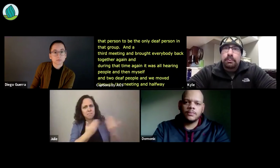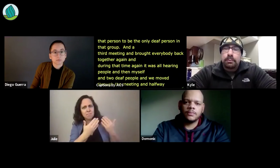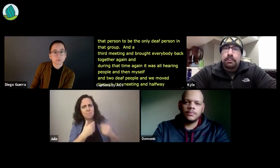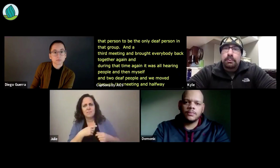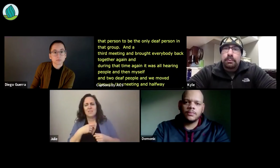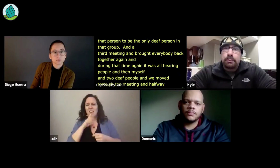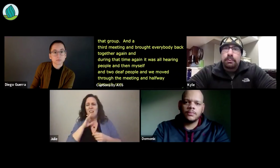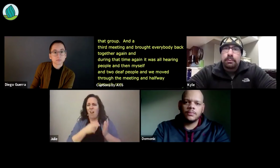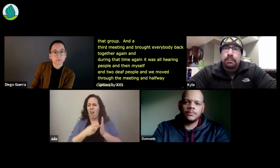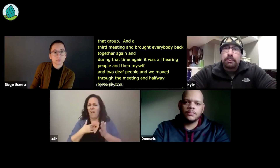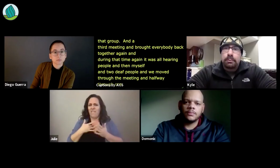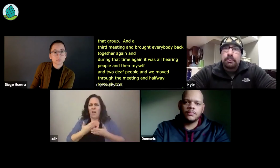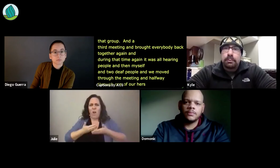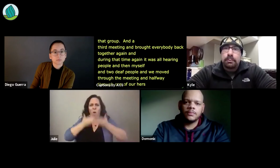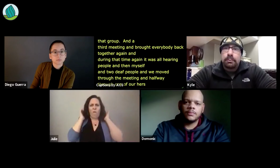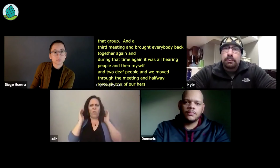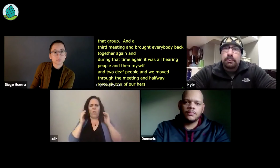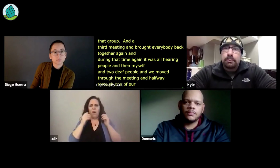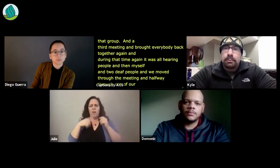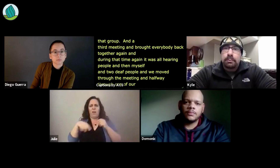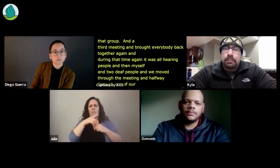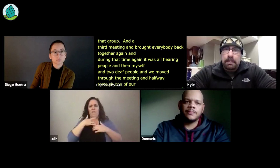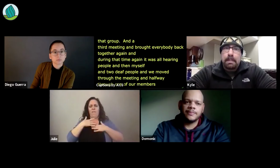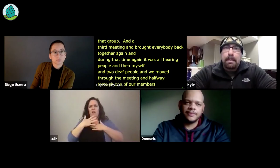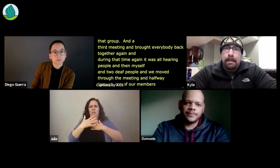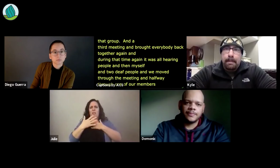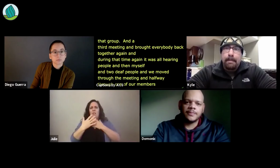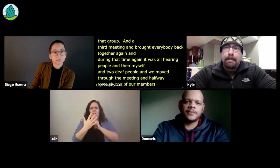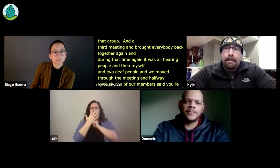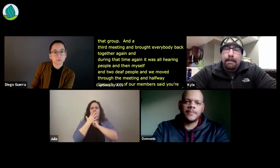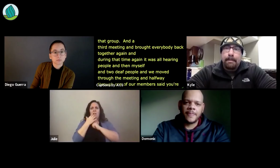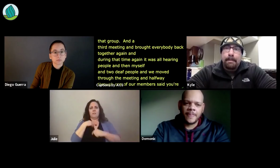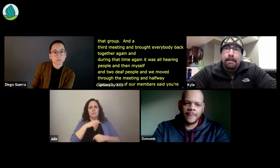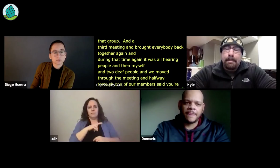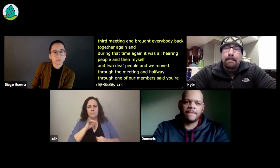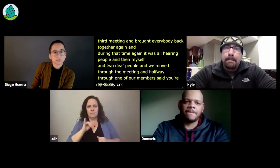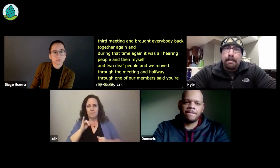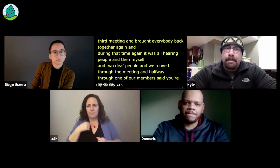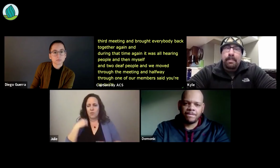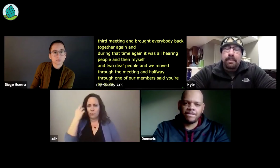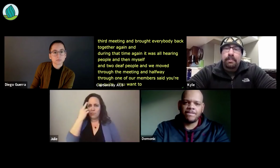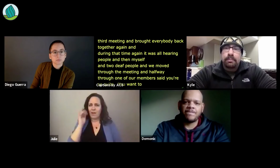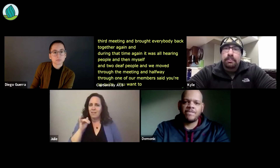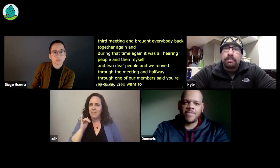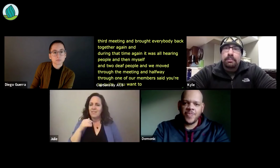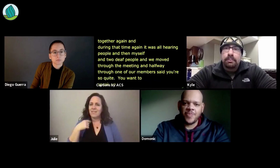Hey, you want to speak up, and I said I am absolutely overwhelmed. I'm outnumbered by far in the space.